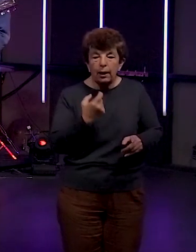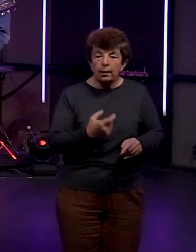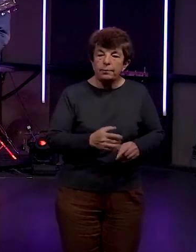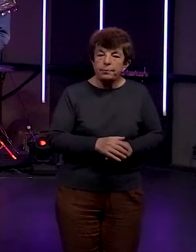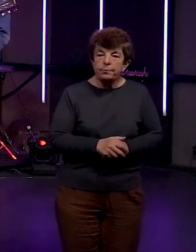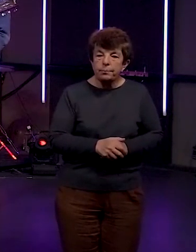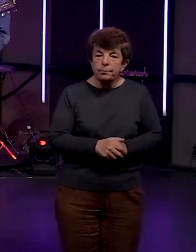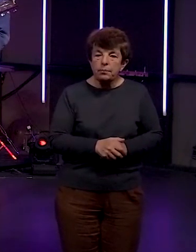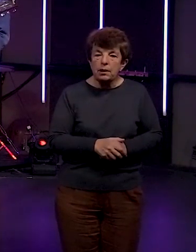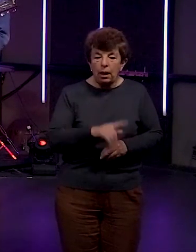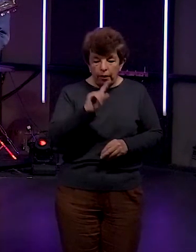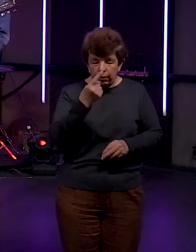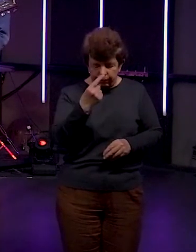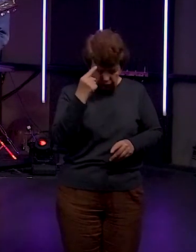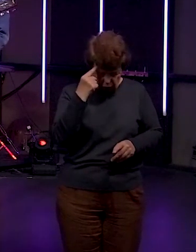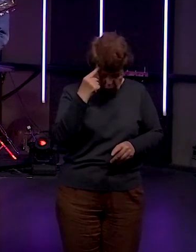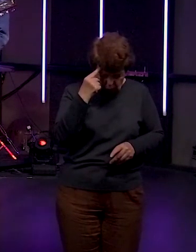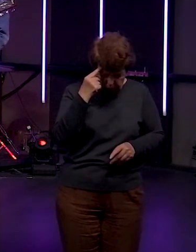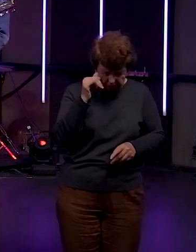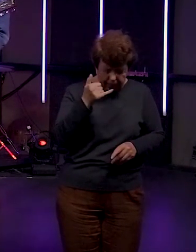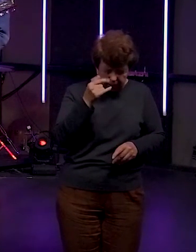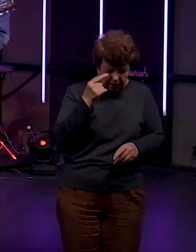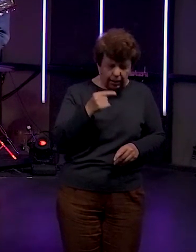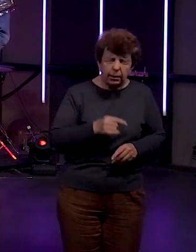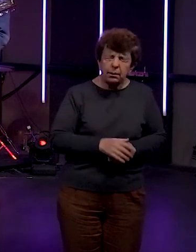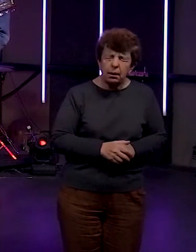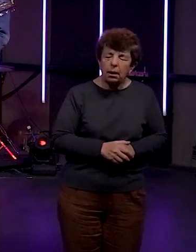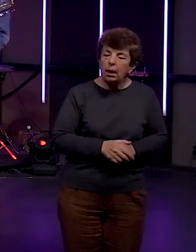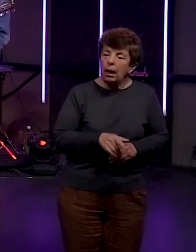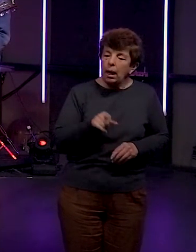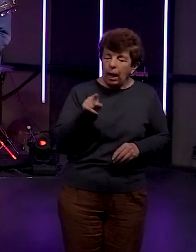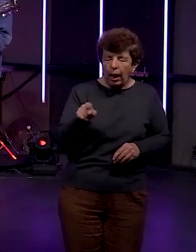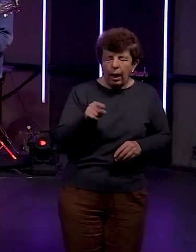here the first thought they might have had would have been this sacrifice of